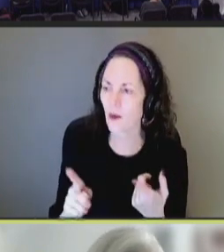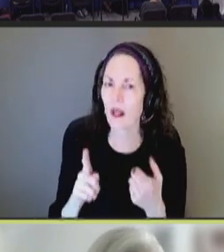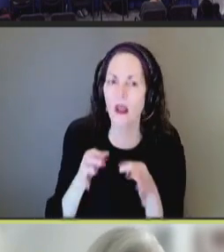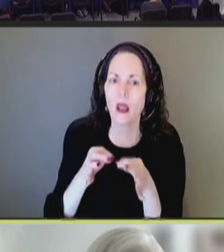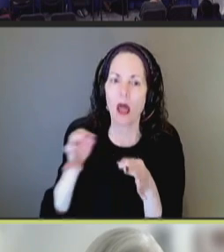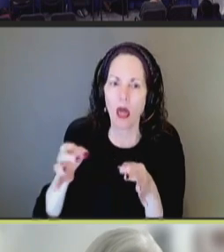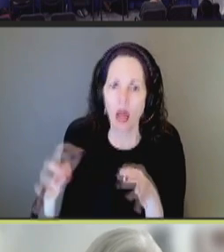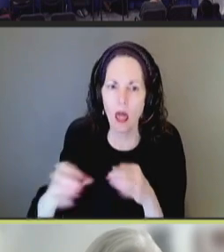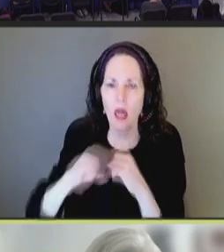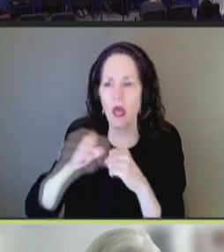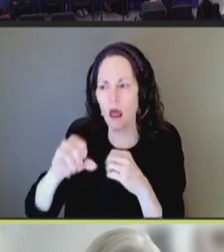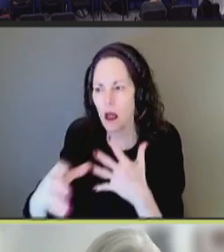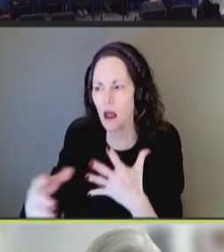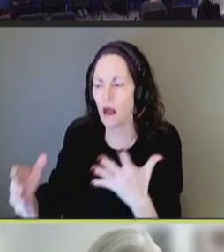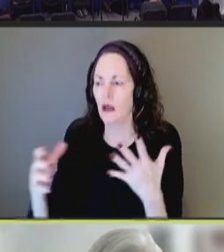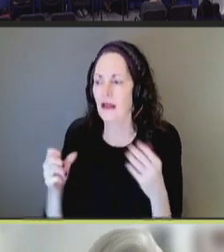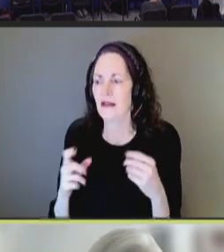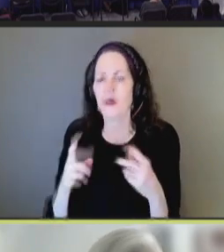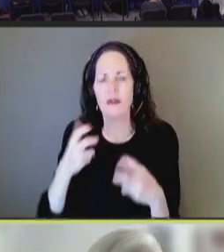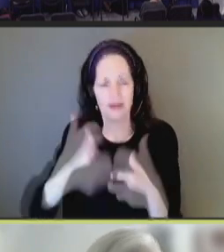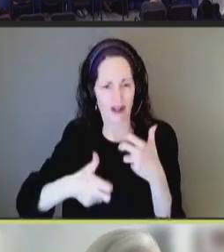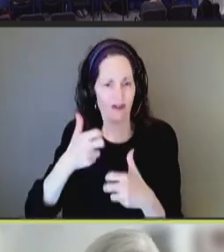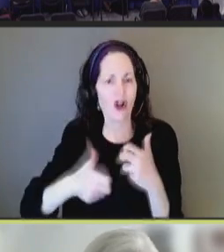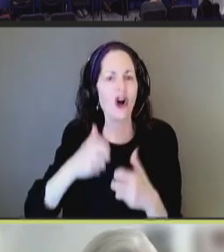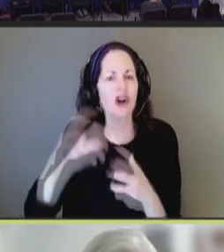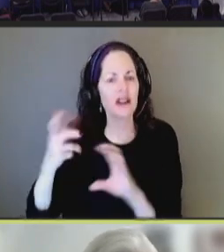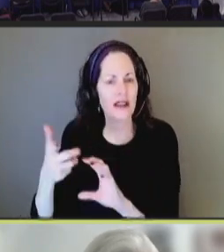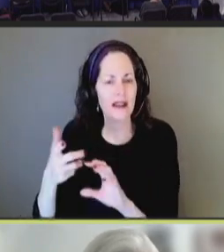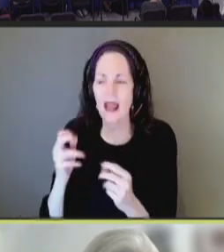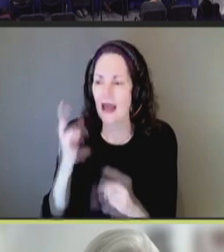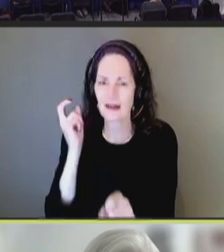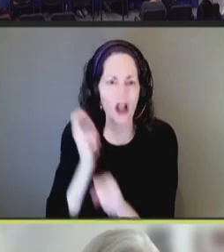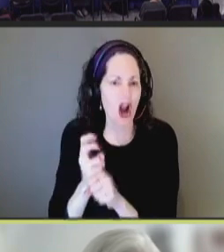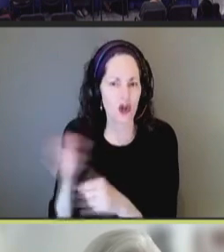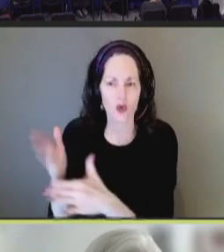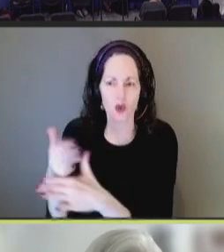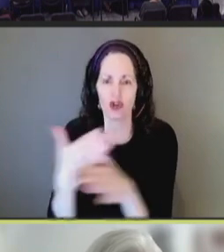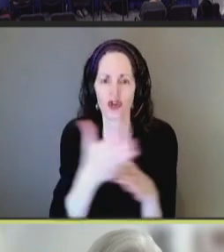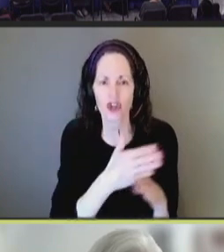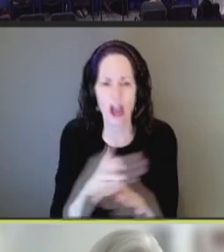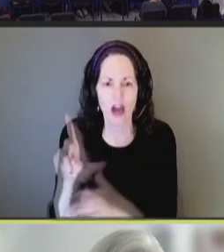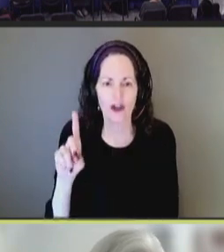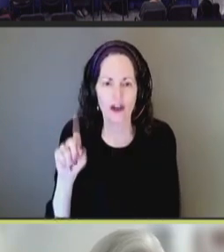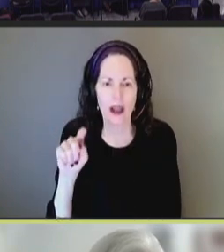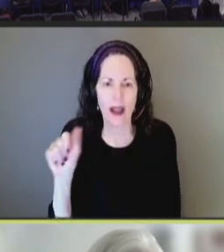the IZ Gateway, and difficulty with sharing data. This project uses the National Institute